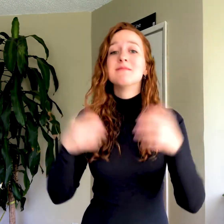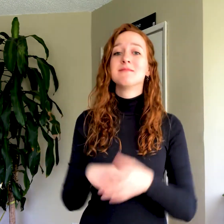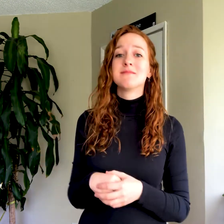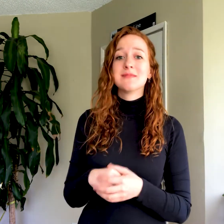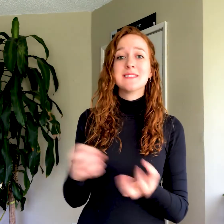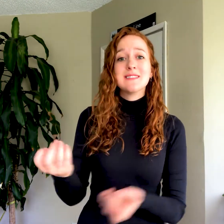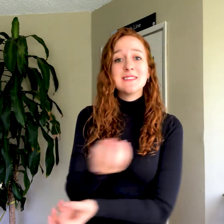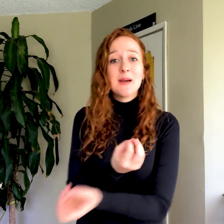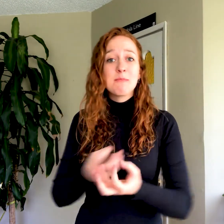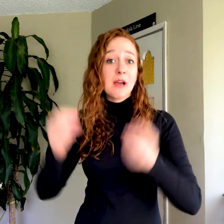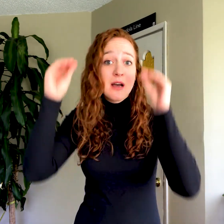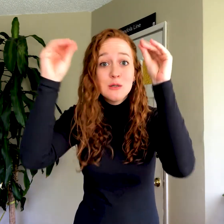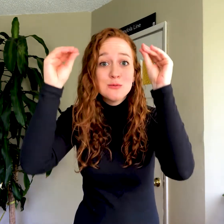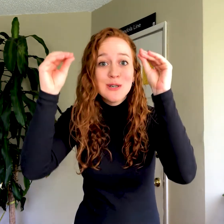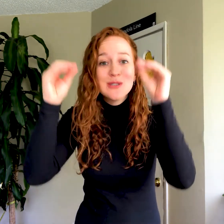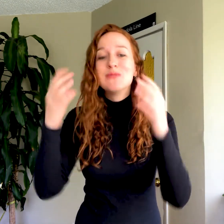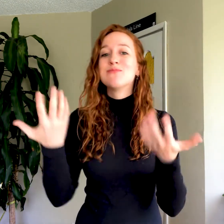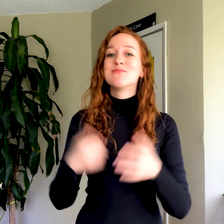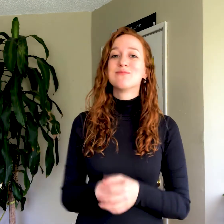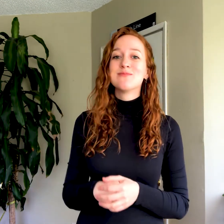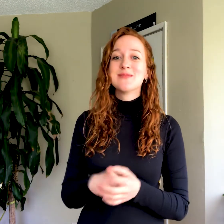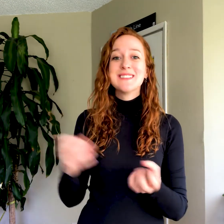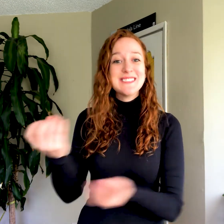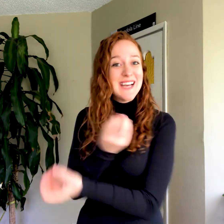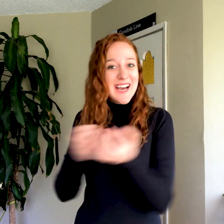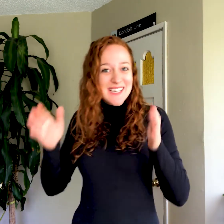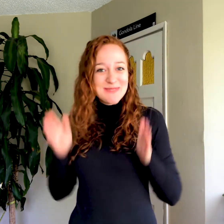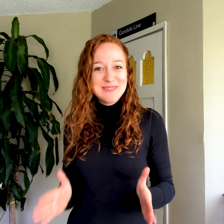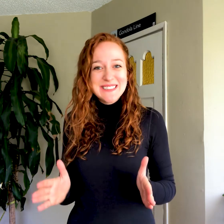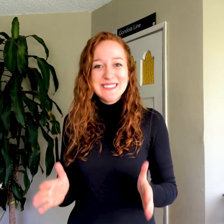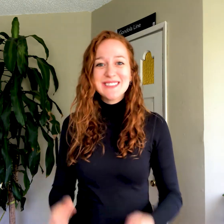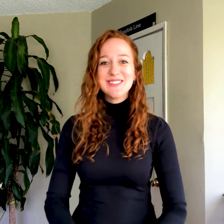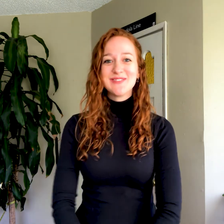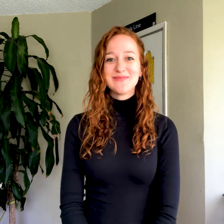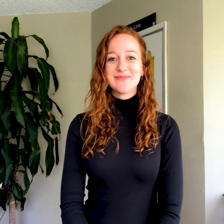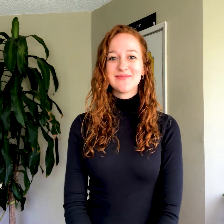STEM education, STEMists!